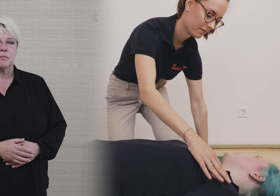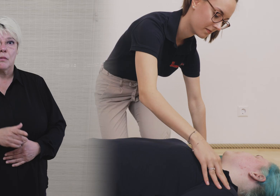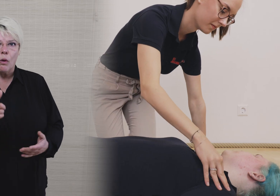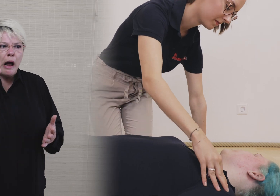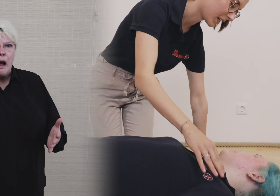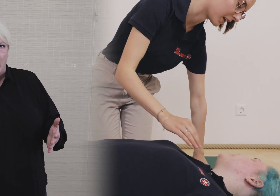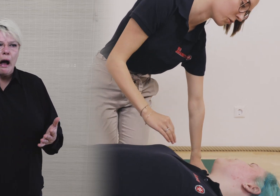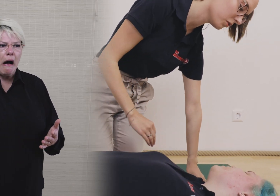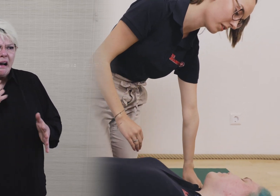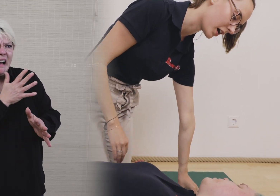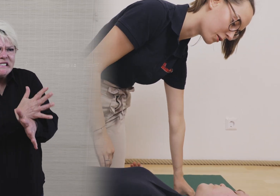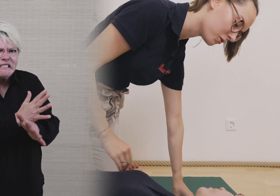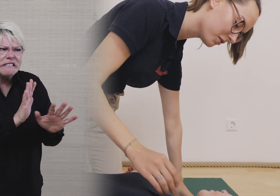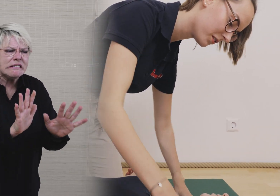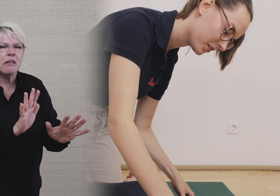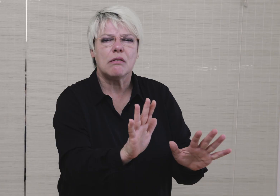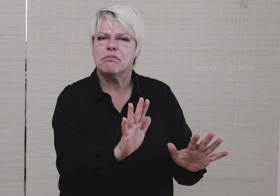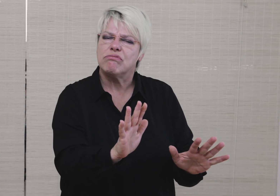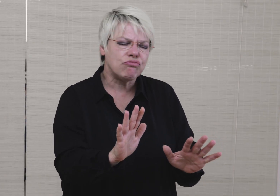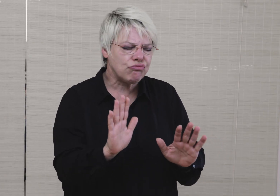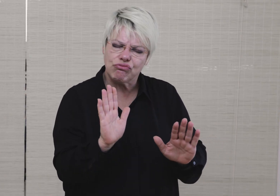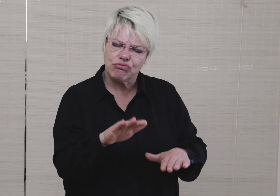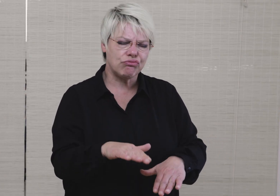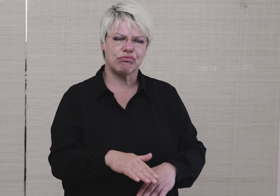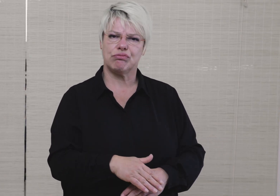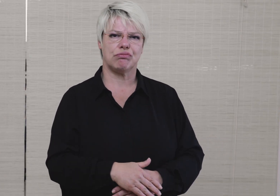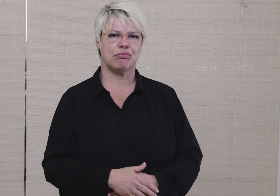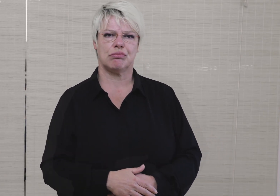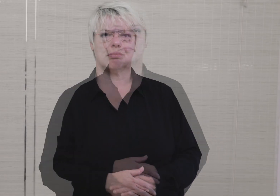Don’t worry about doing something wrong, really everyone can do it.